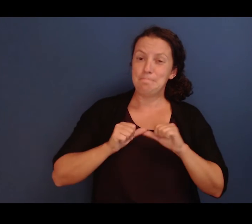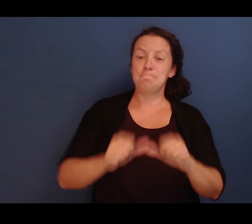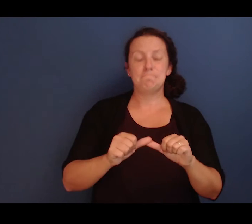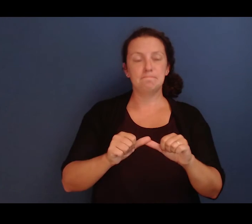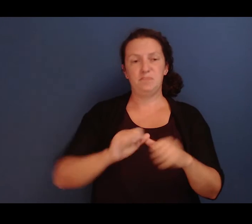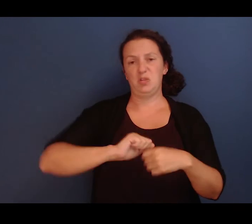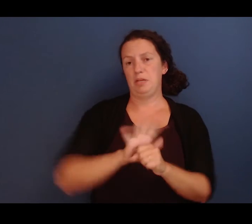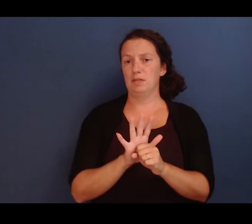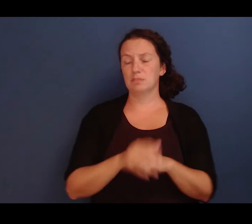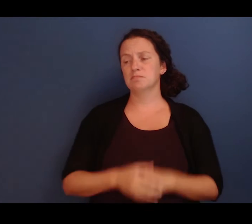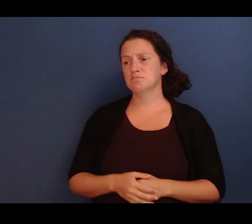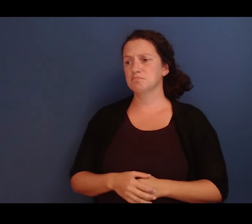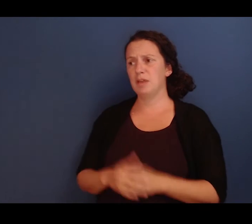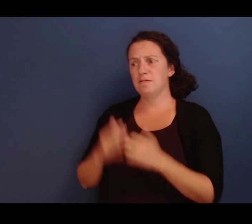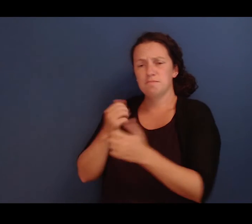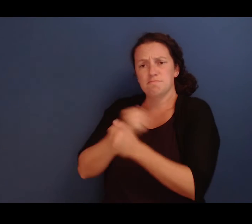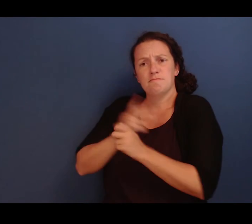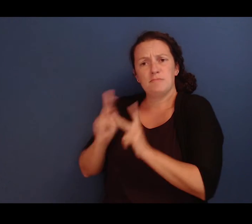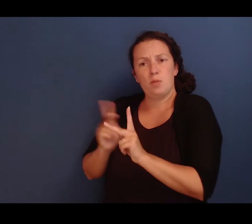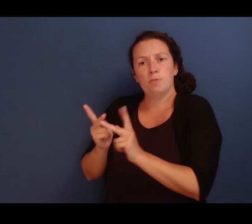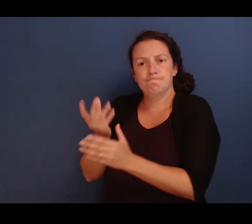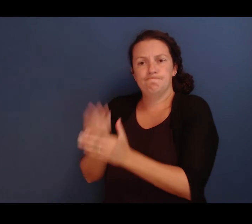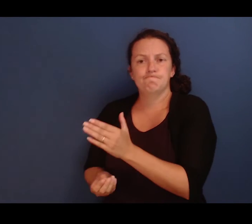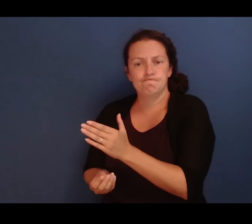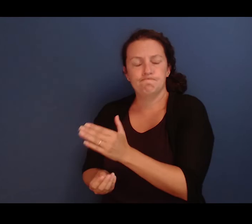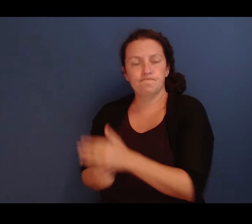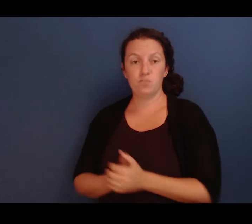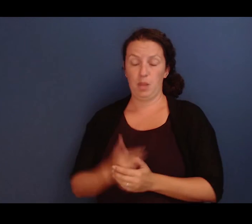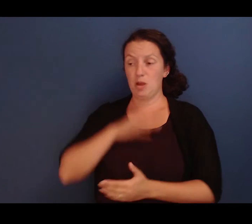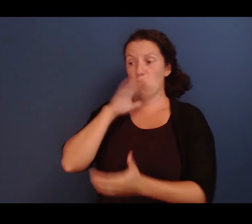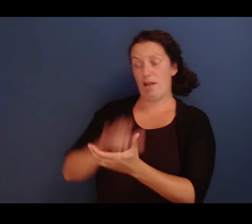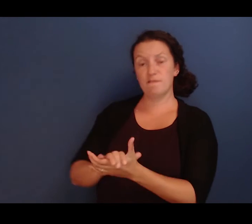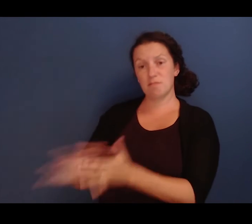lost loved ones to COVID, my wife contracted the virus and is dealing with impacts of the